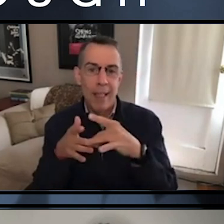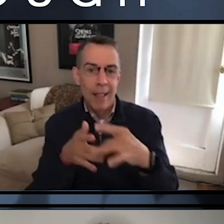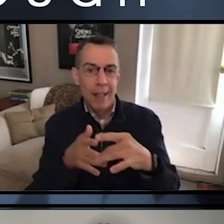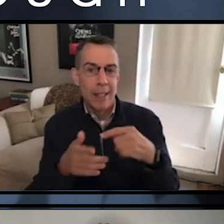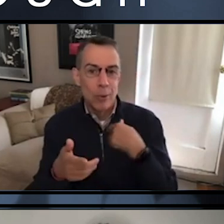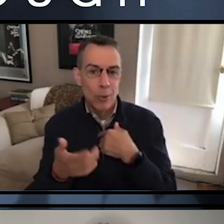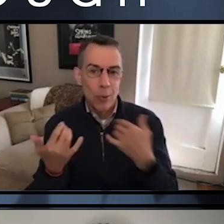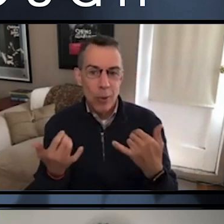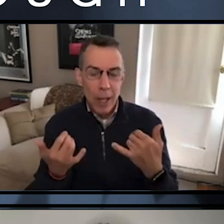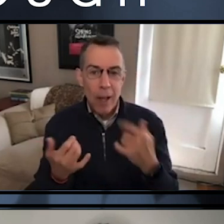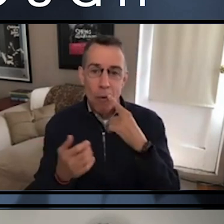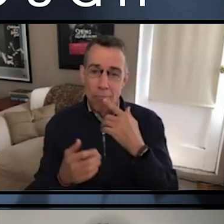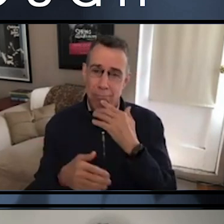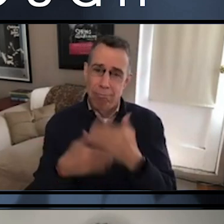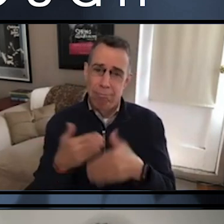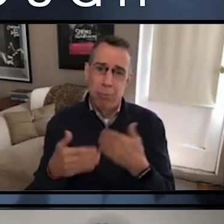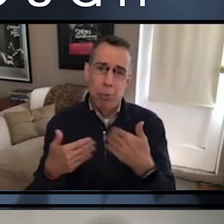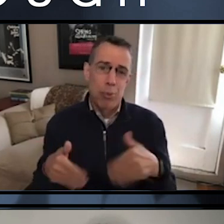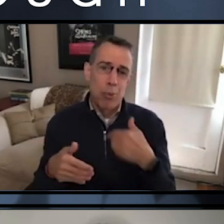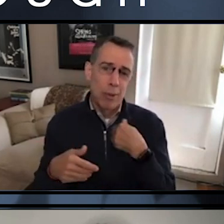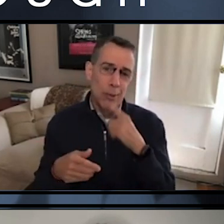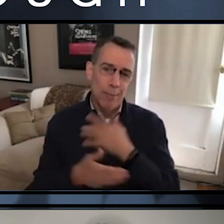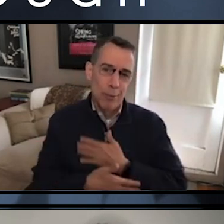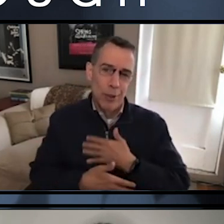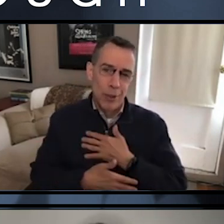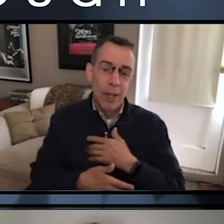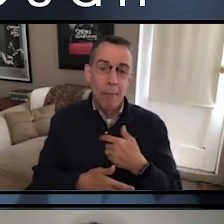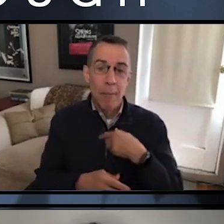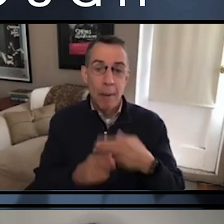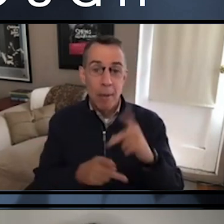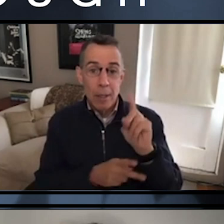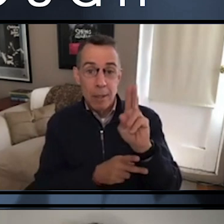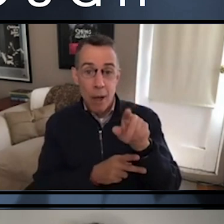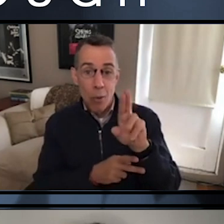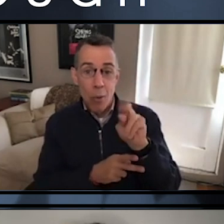those kind words really appreciate it. I'm Doug Roland, I'm a white male in my